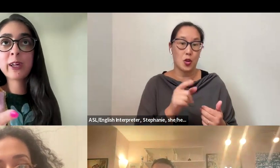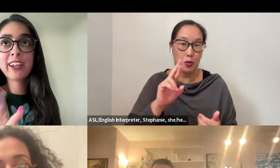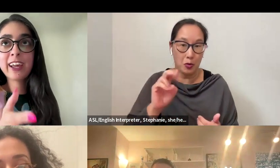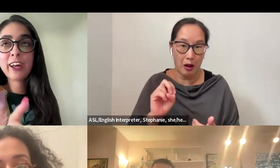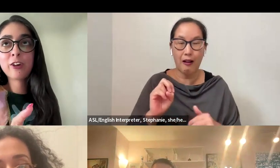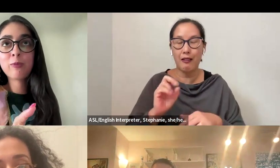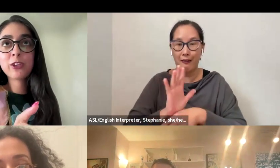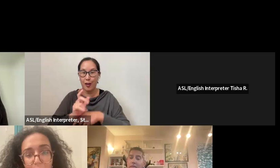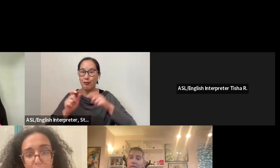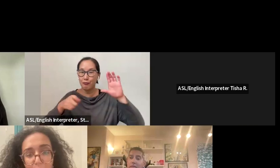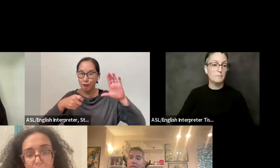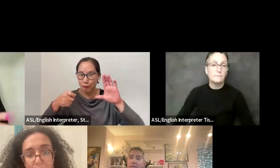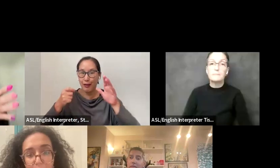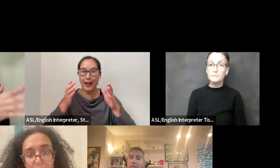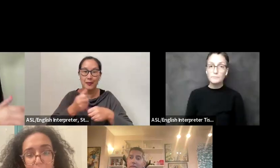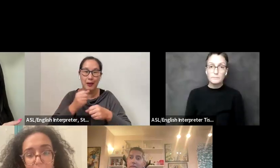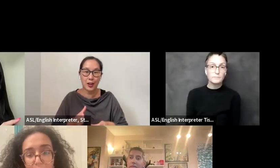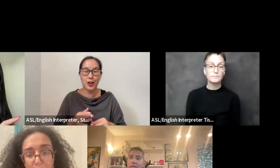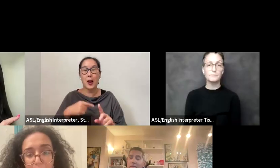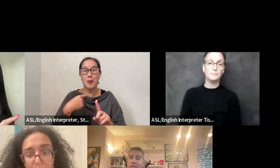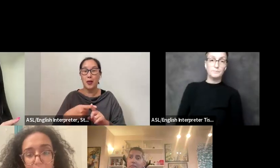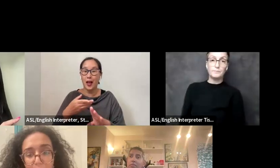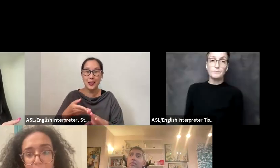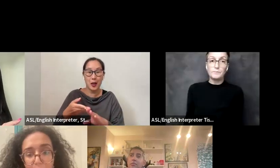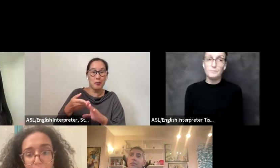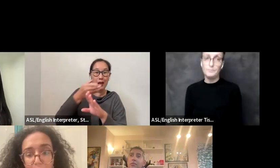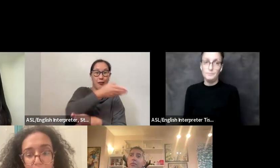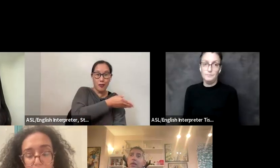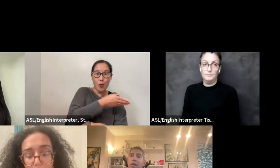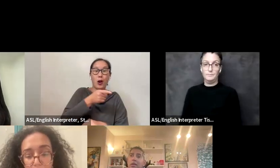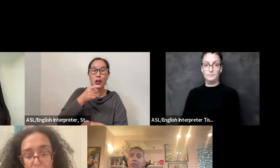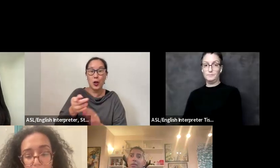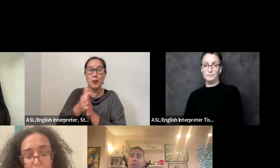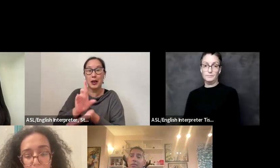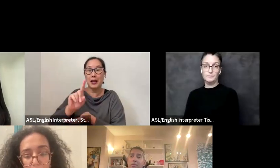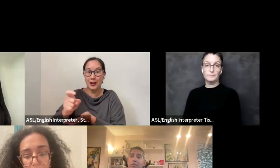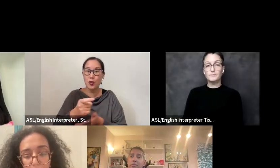But, you were also one before you got diagnosed, right? Jason: Yeah.